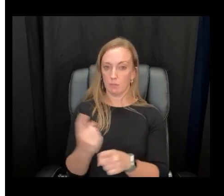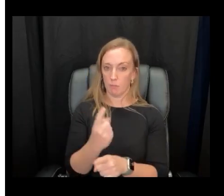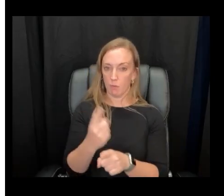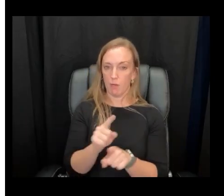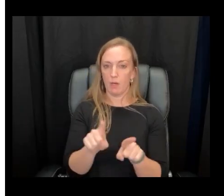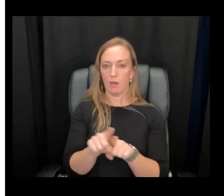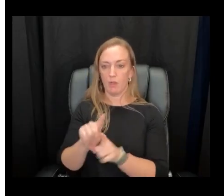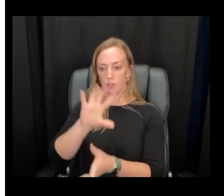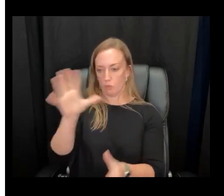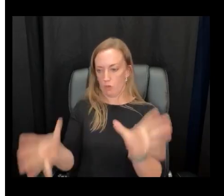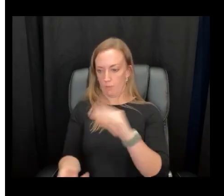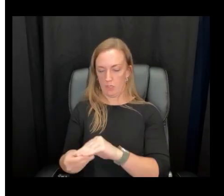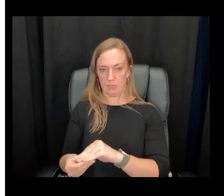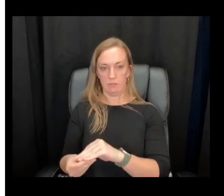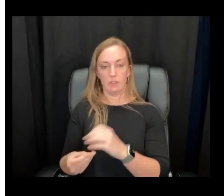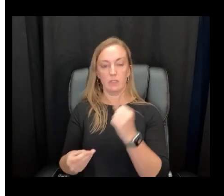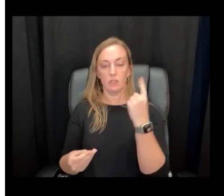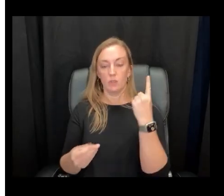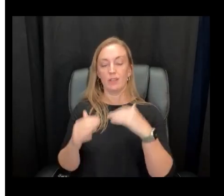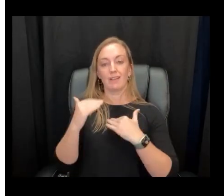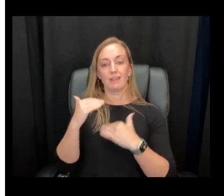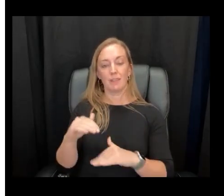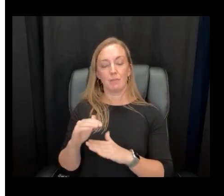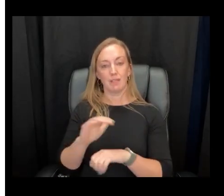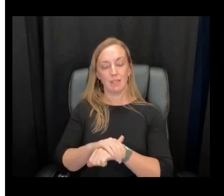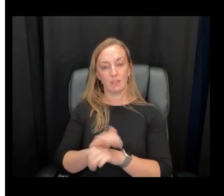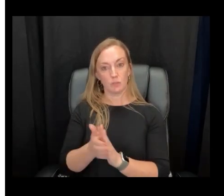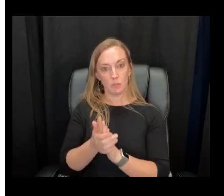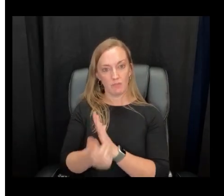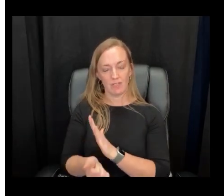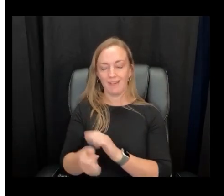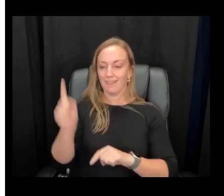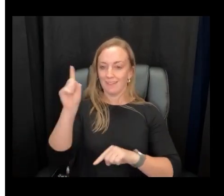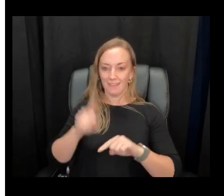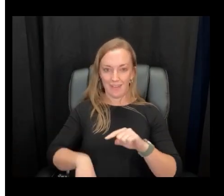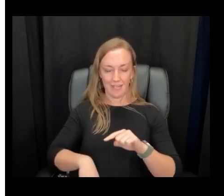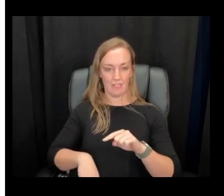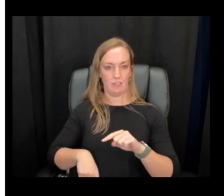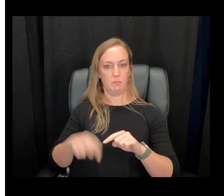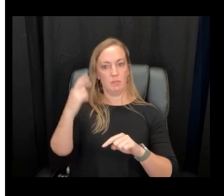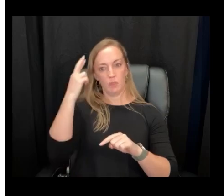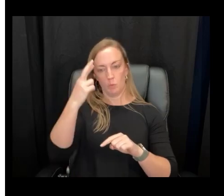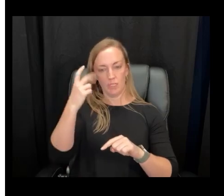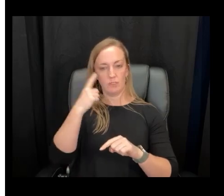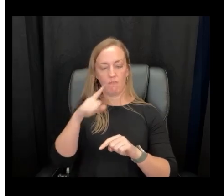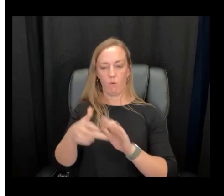appropriate, and comprehensive. Limited English proficiency cannot be the determining factor in